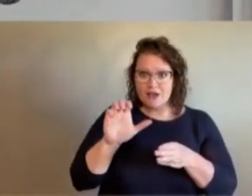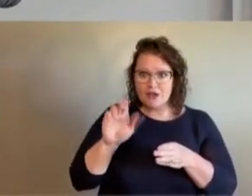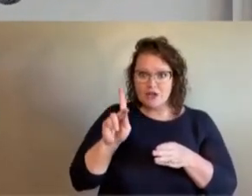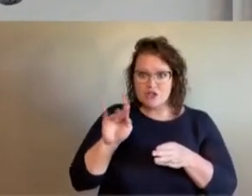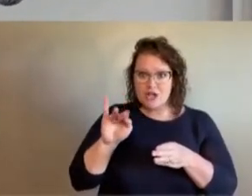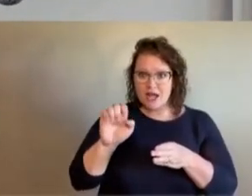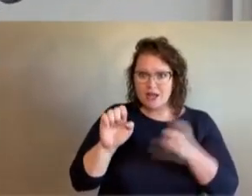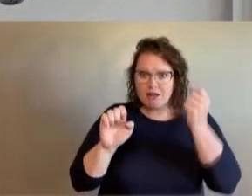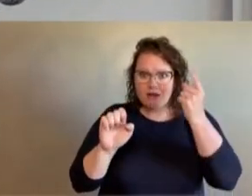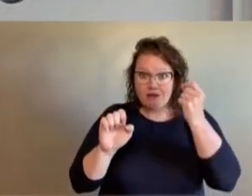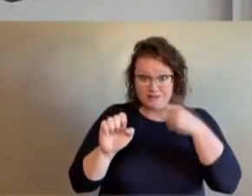learning about